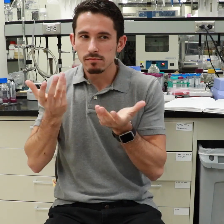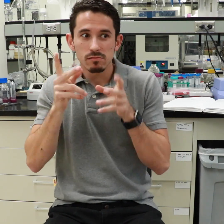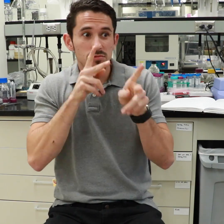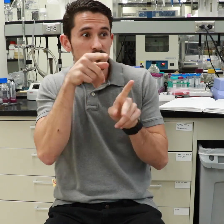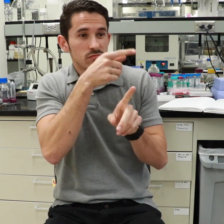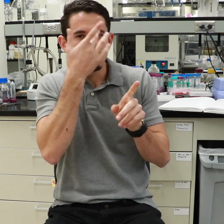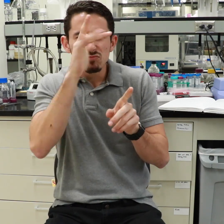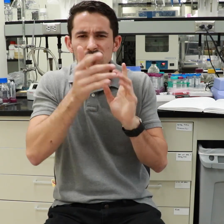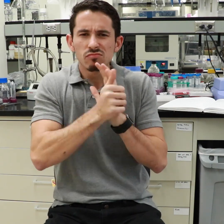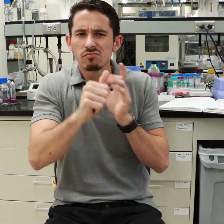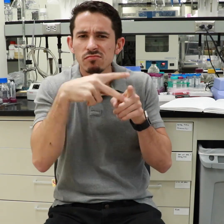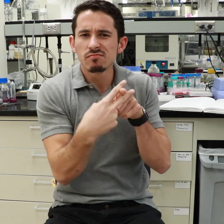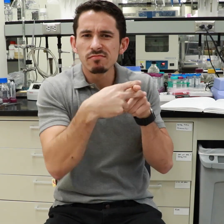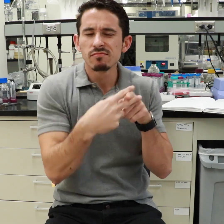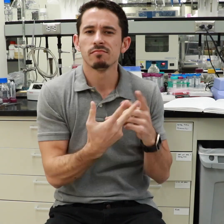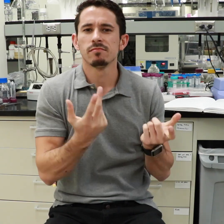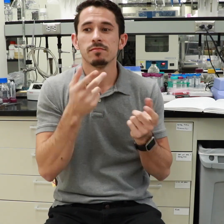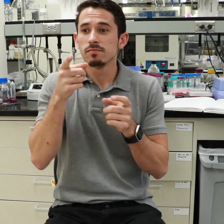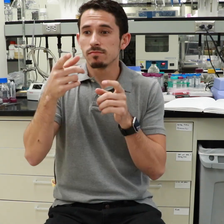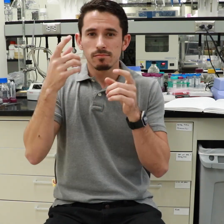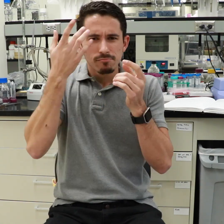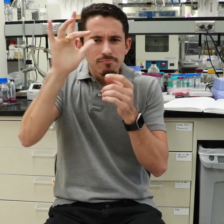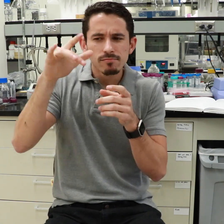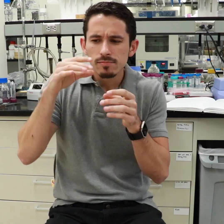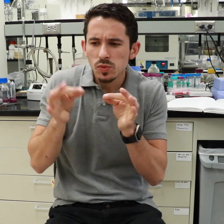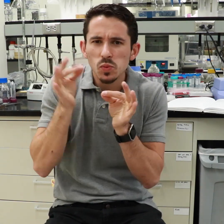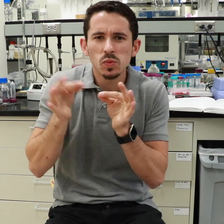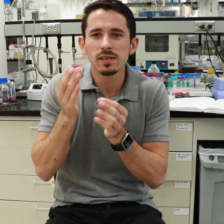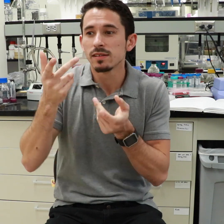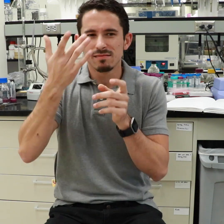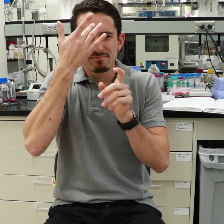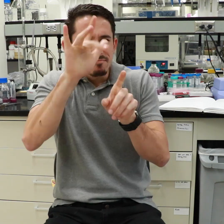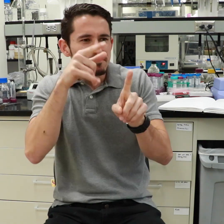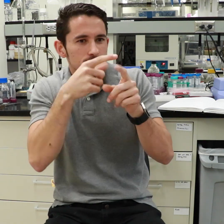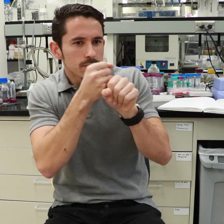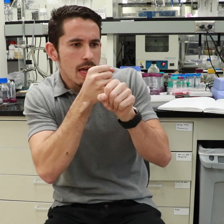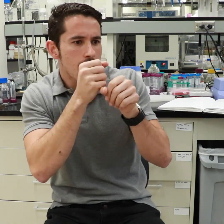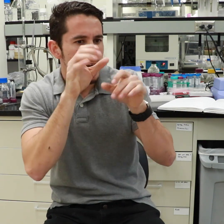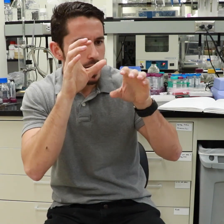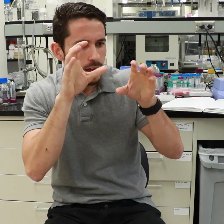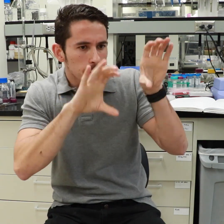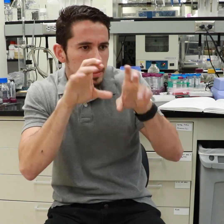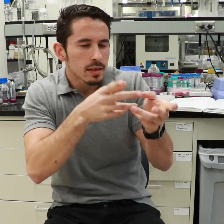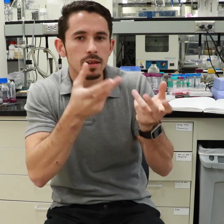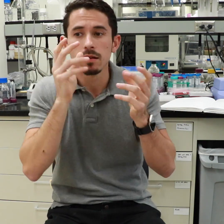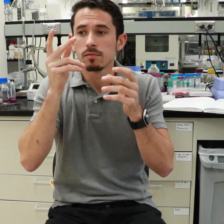There are people who are savvy with mechanics, sewing, or chemicals.